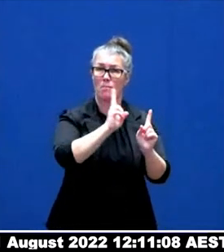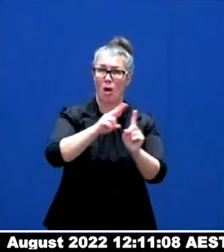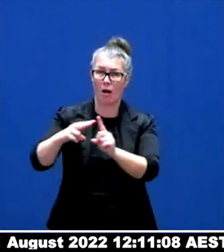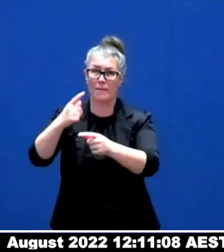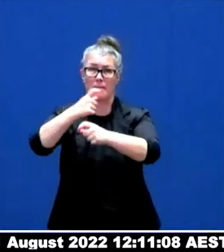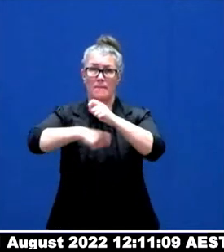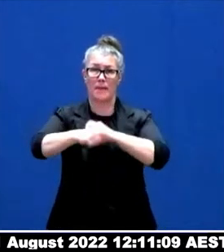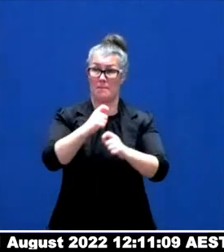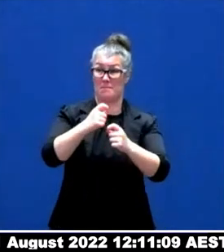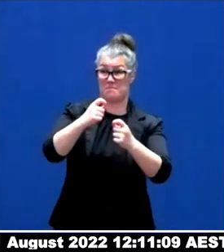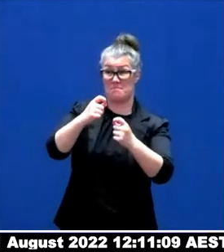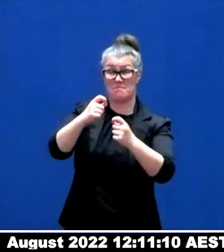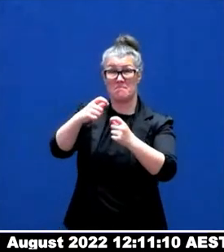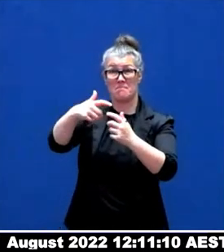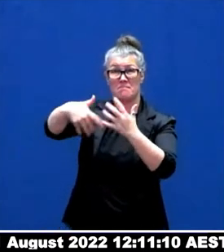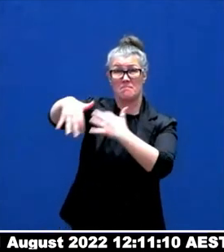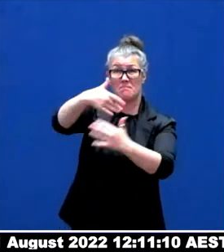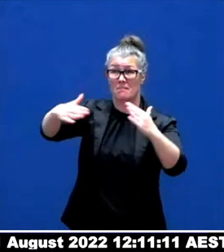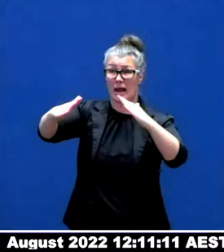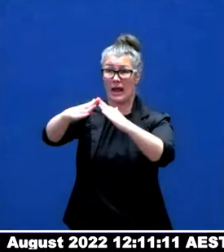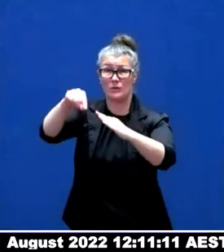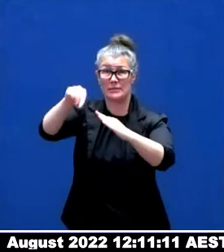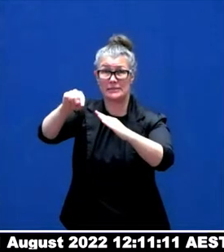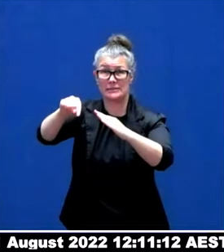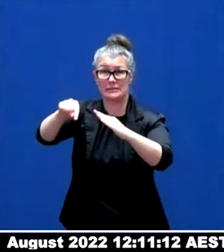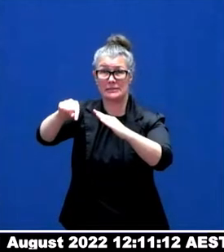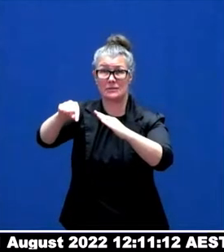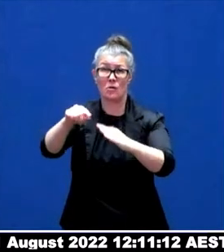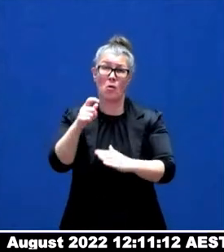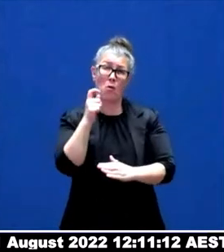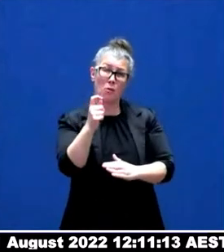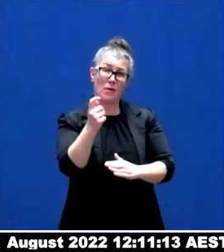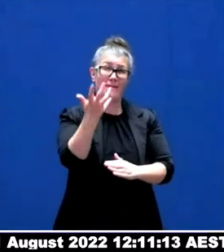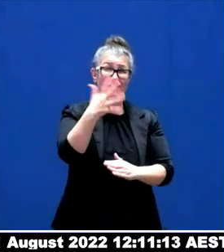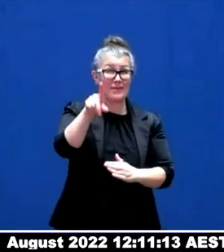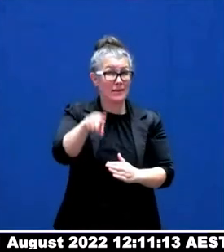present time there's almost 50,000 people; is that right? Or that's for the 2021 period.